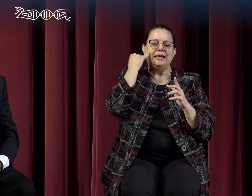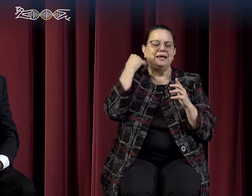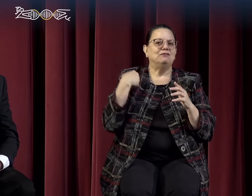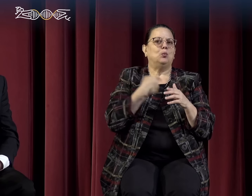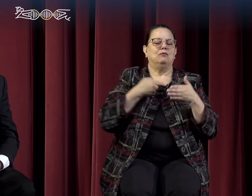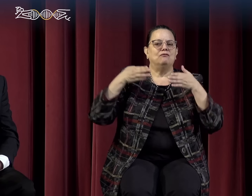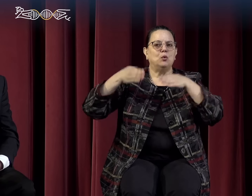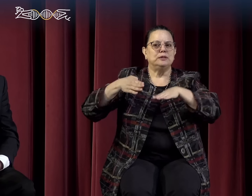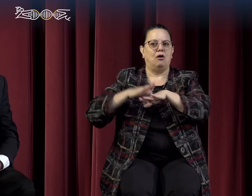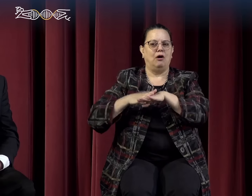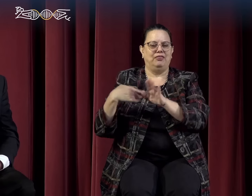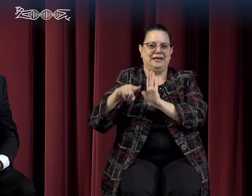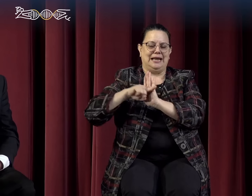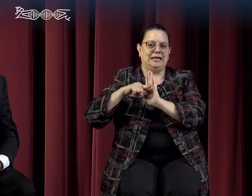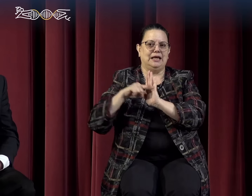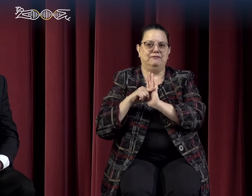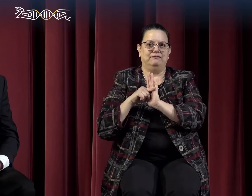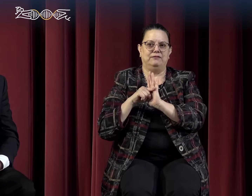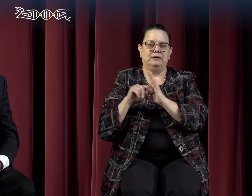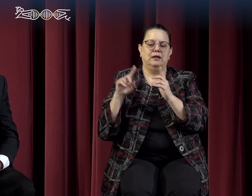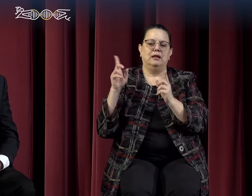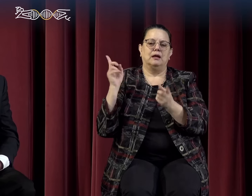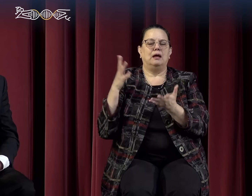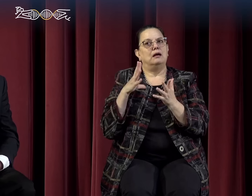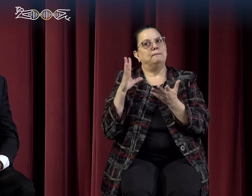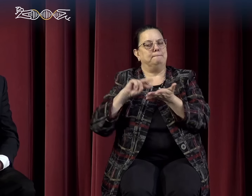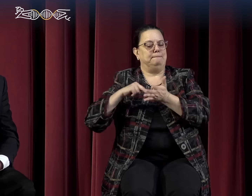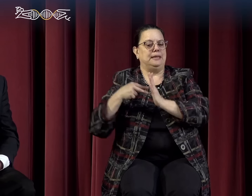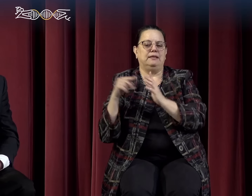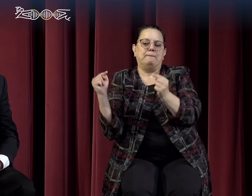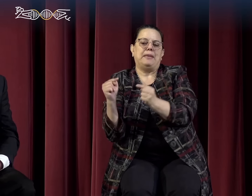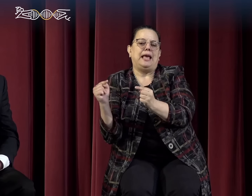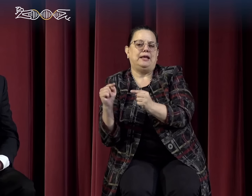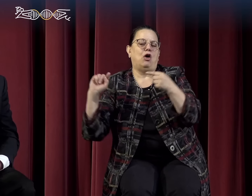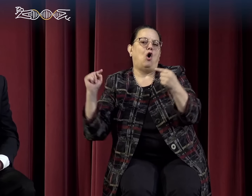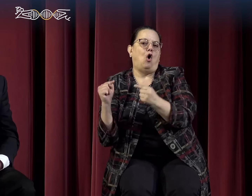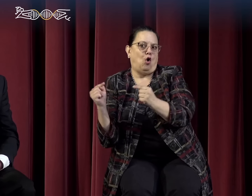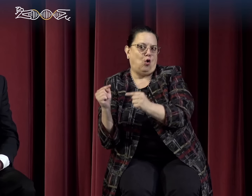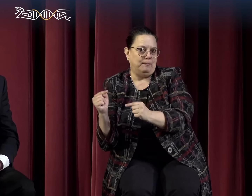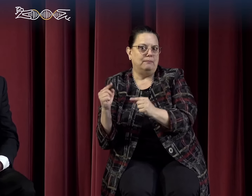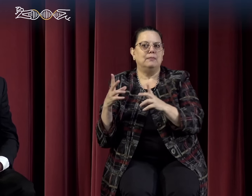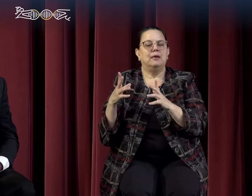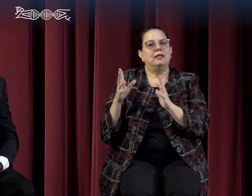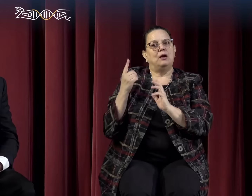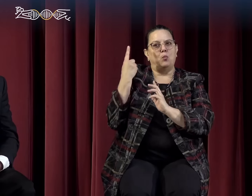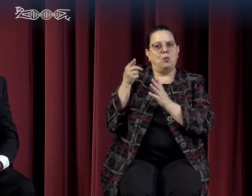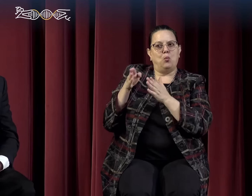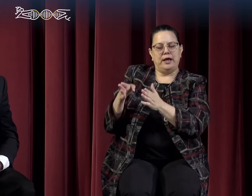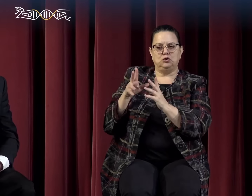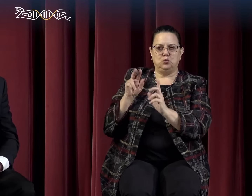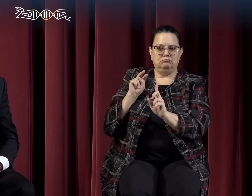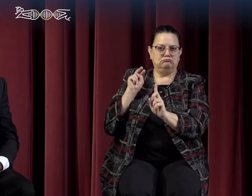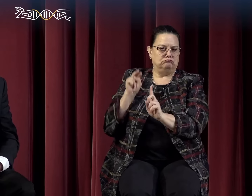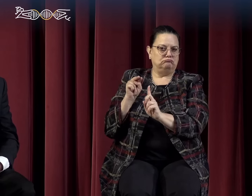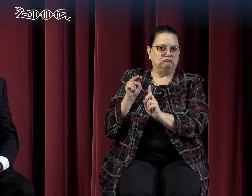If we are to focus on the negative or the pain or harm that Deaf people